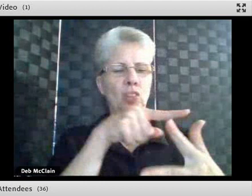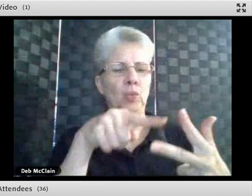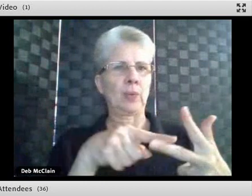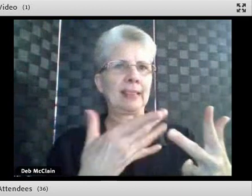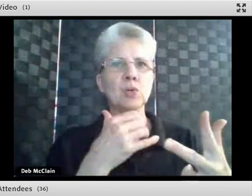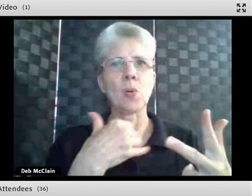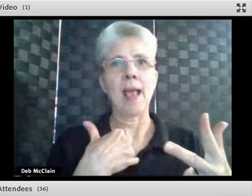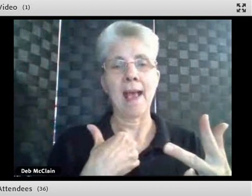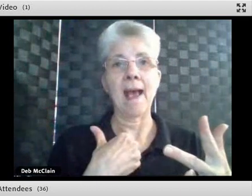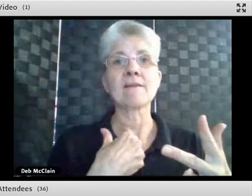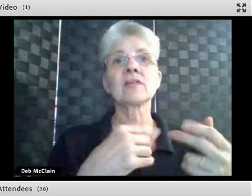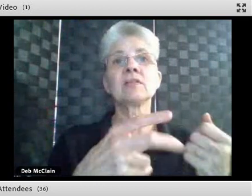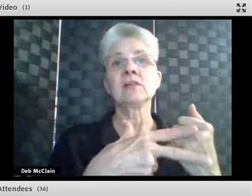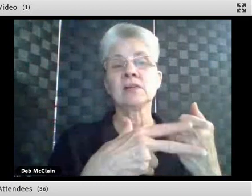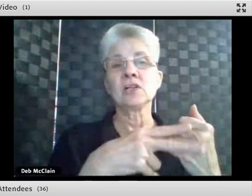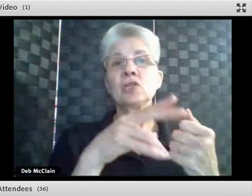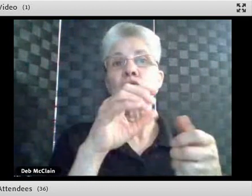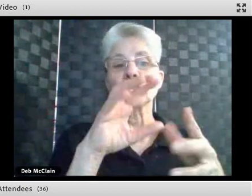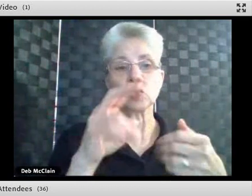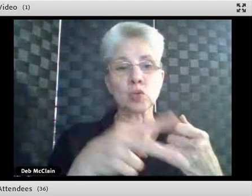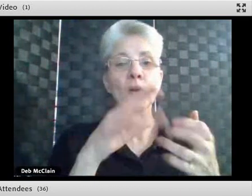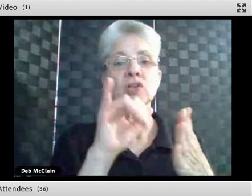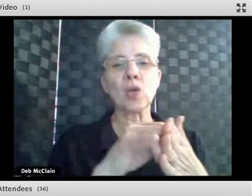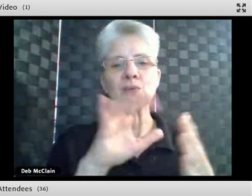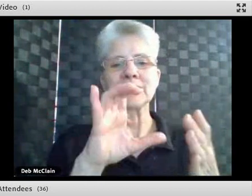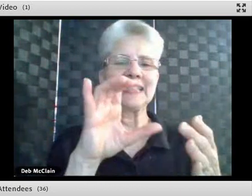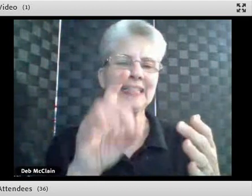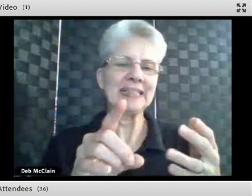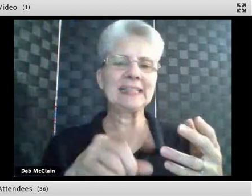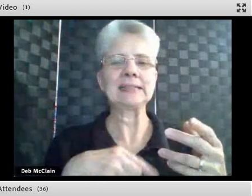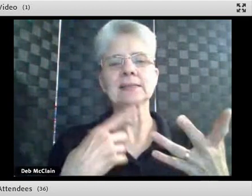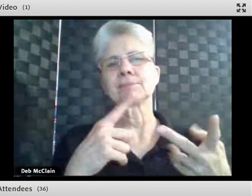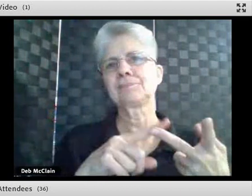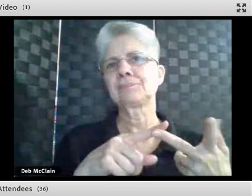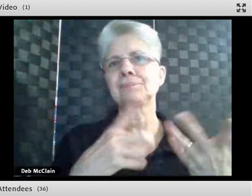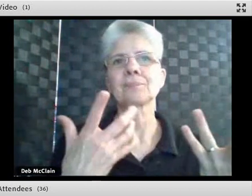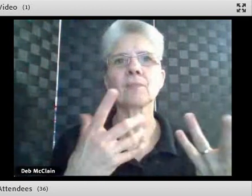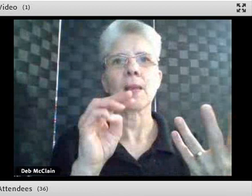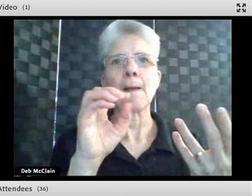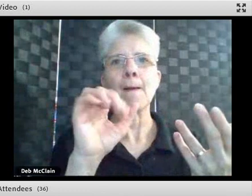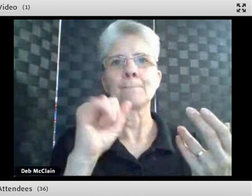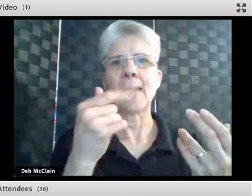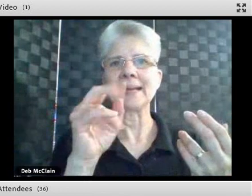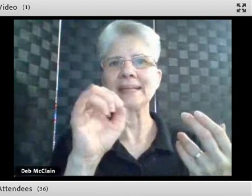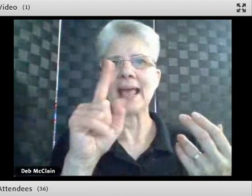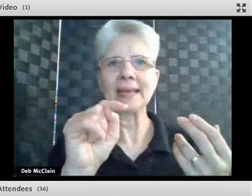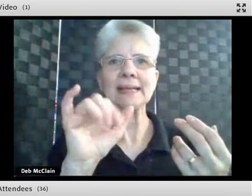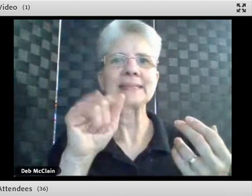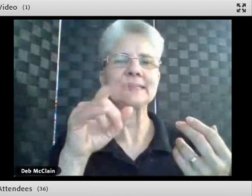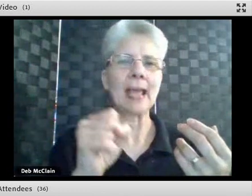You have offline storage, which is those CDs, magnetic tapes, external hard drives.